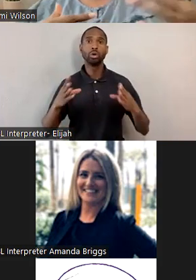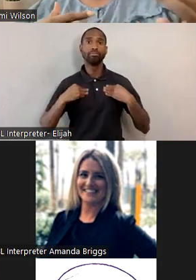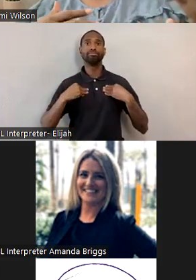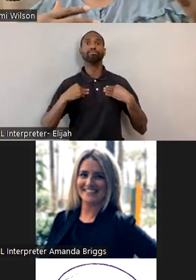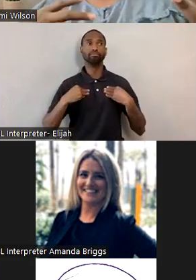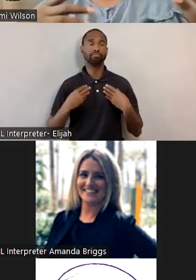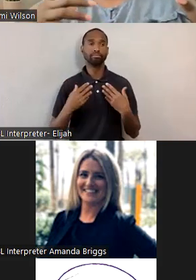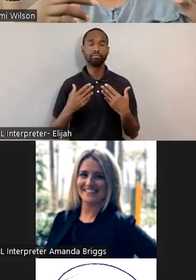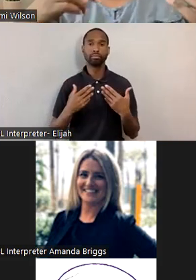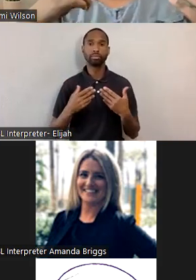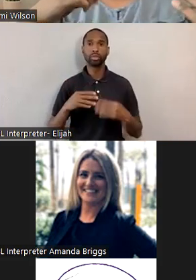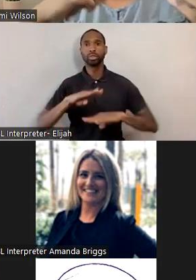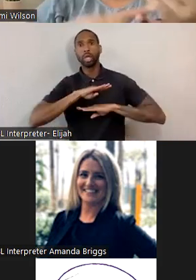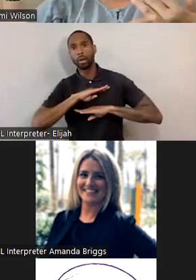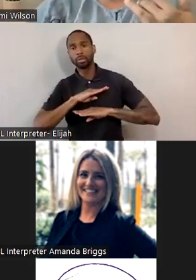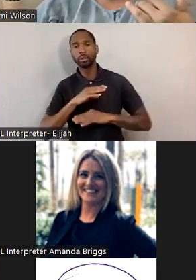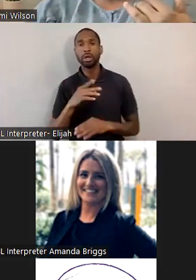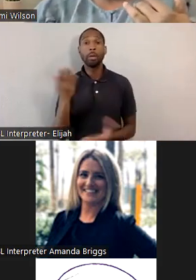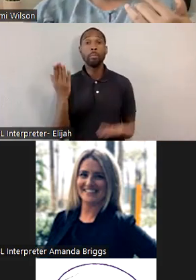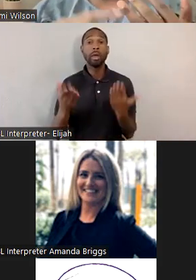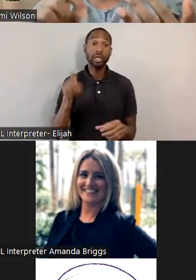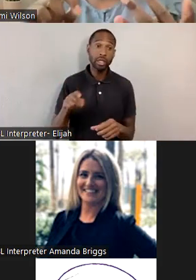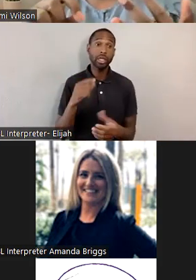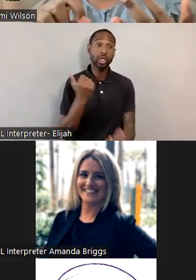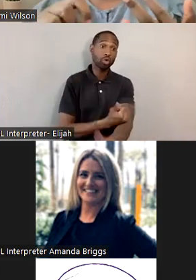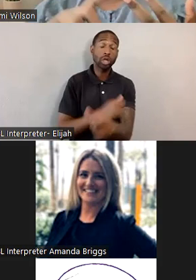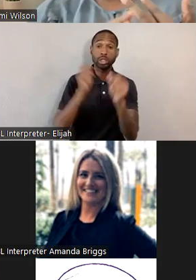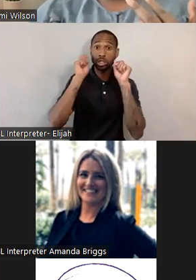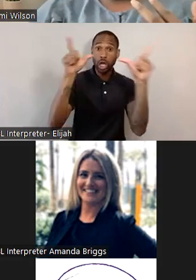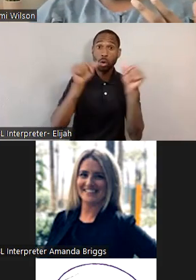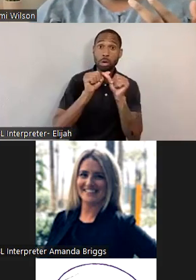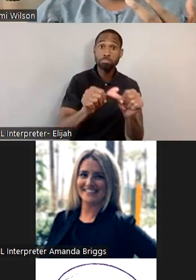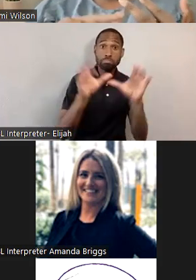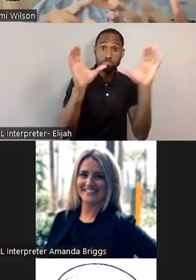need drugs to stay awake. They might need drugs to sleep. They